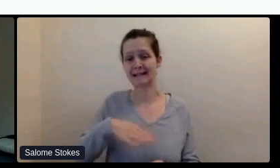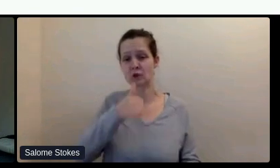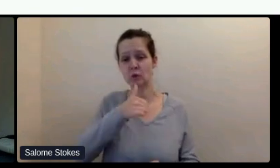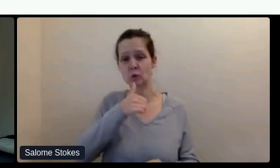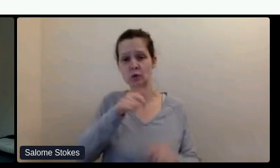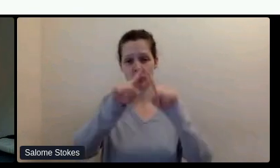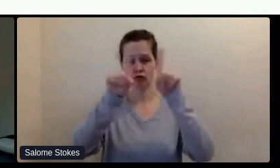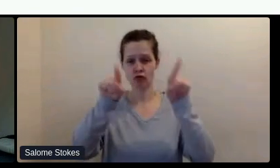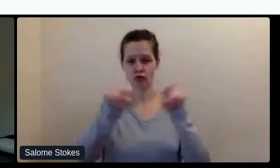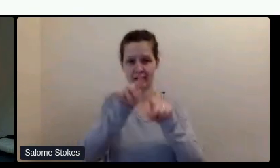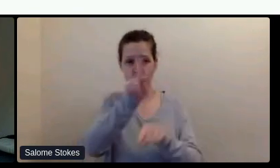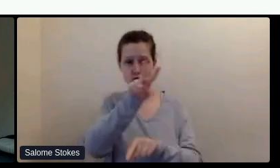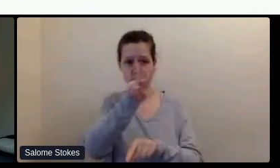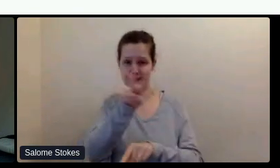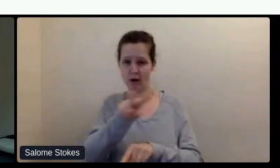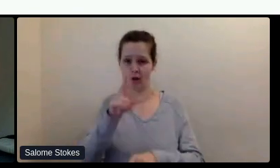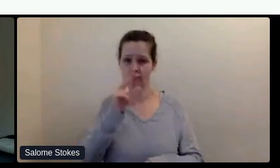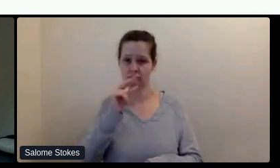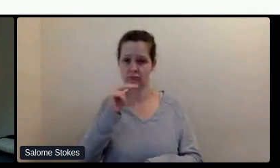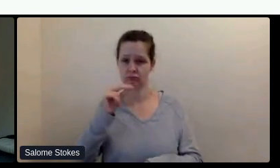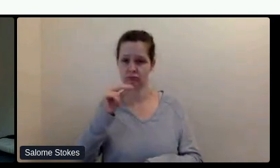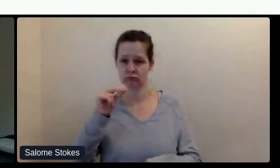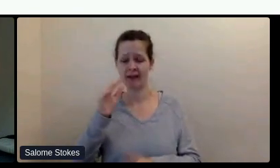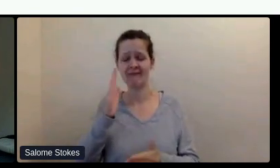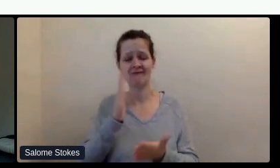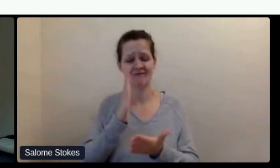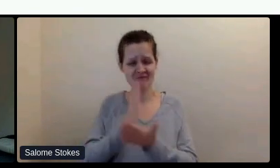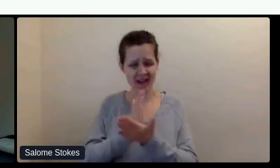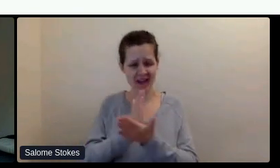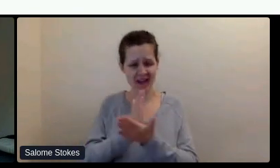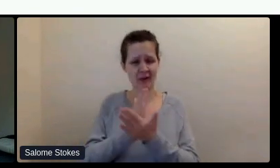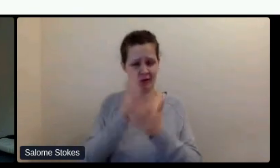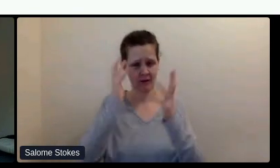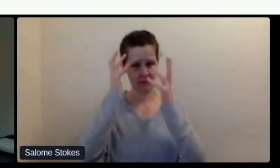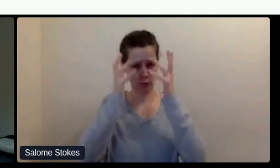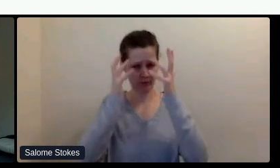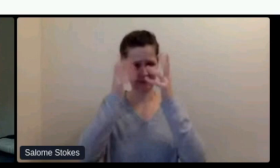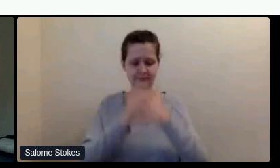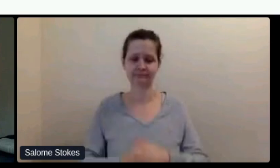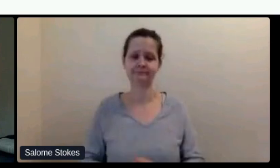So I think that's probably one of the key things but also that you know if you use